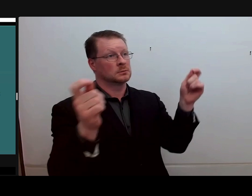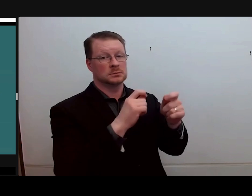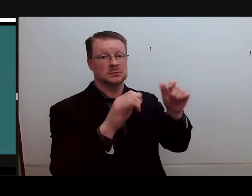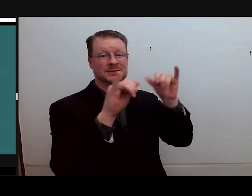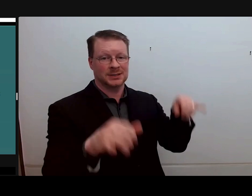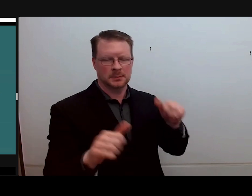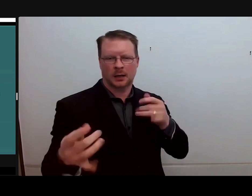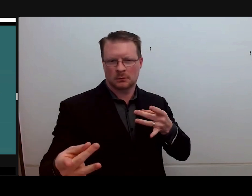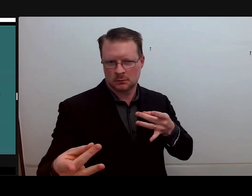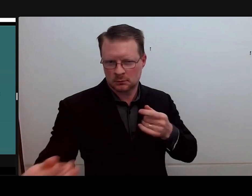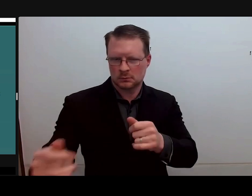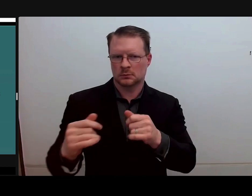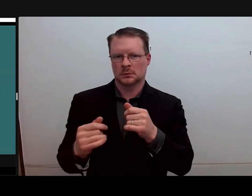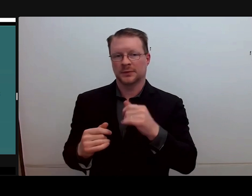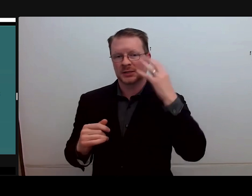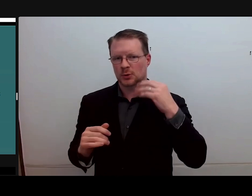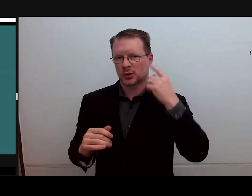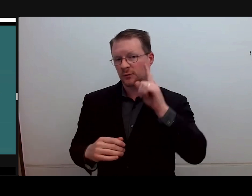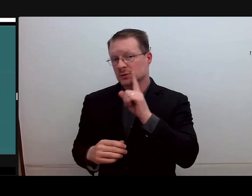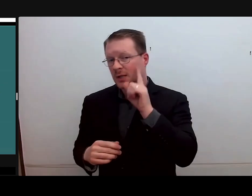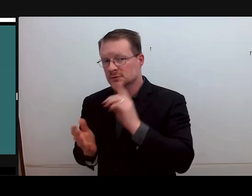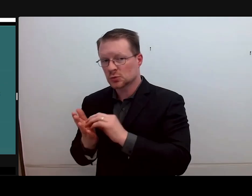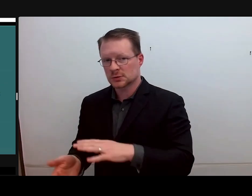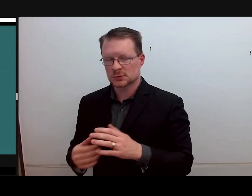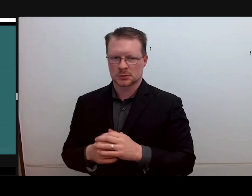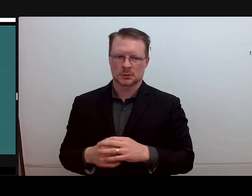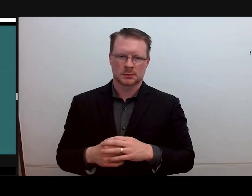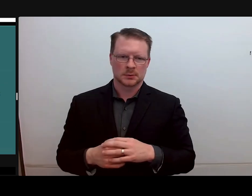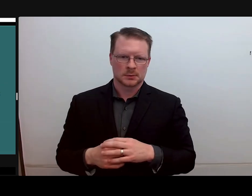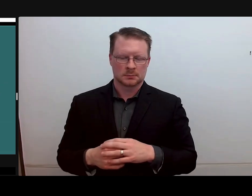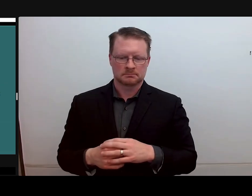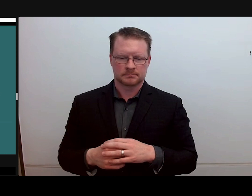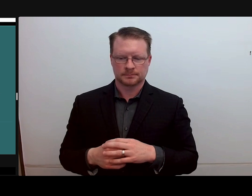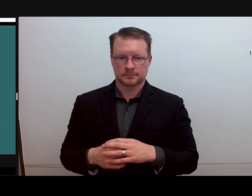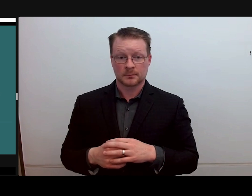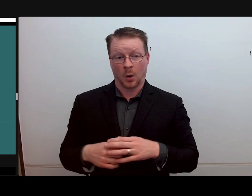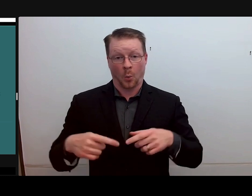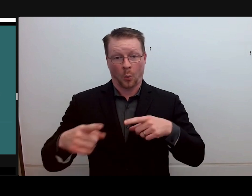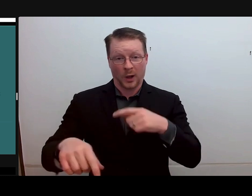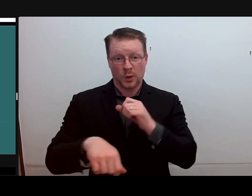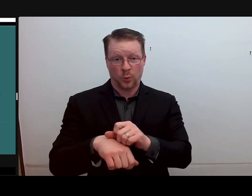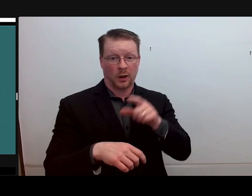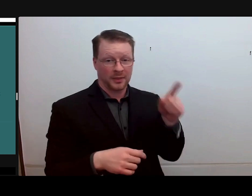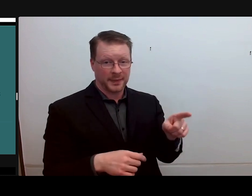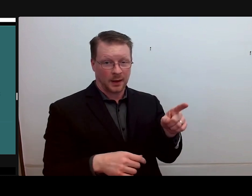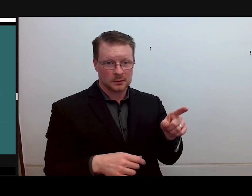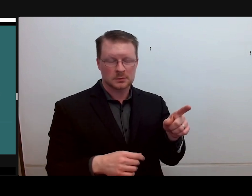to facilitate those changes to support deaf and hard-of-hearing students.